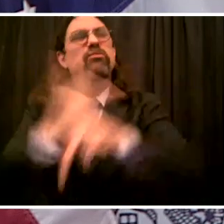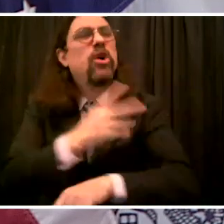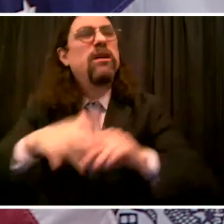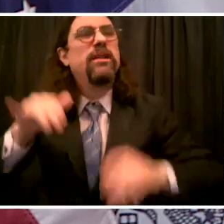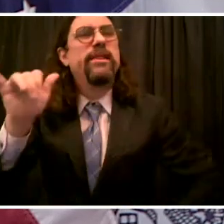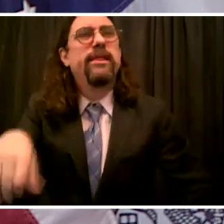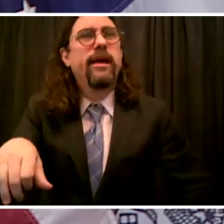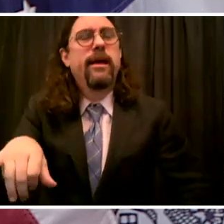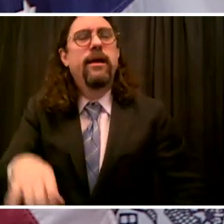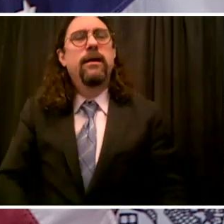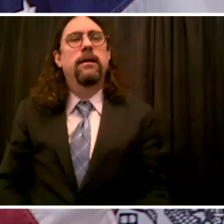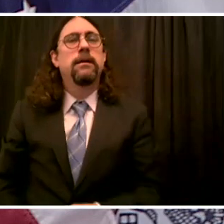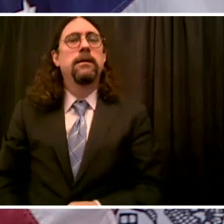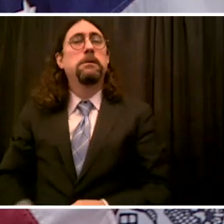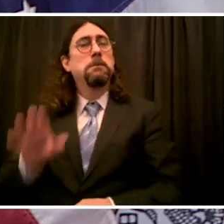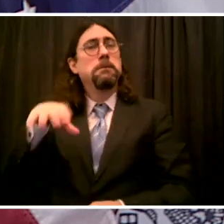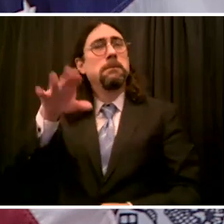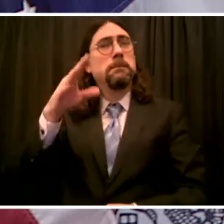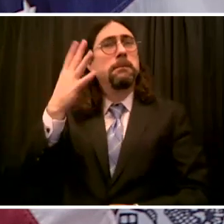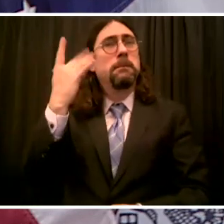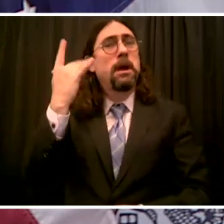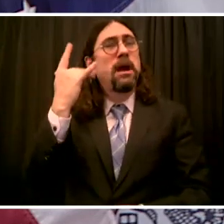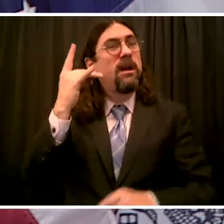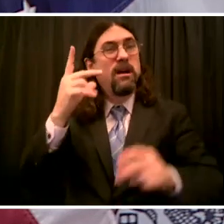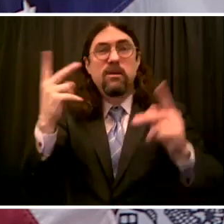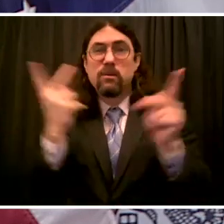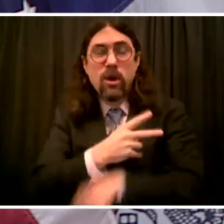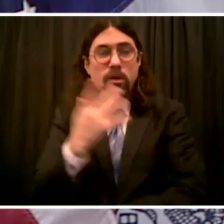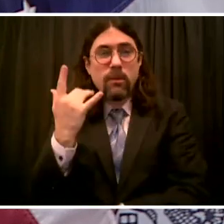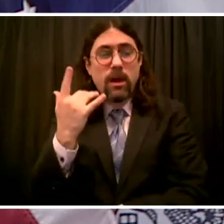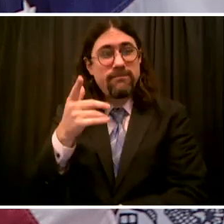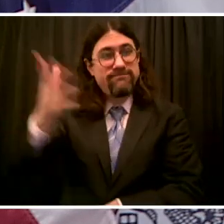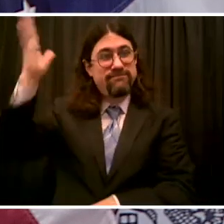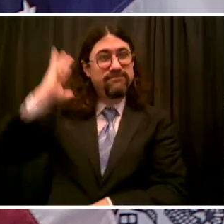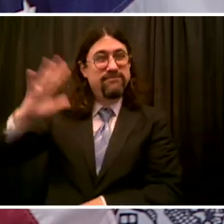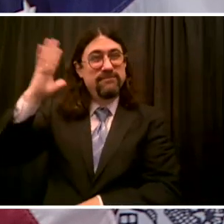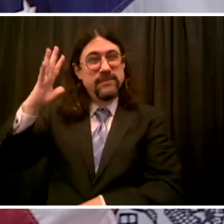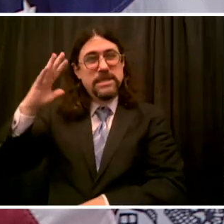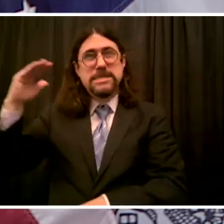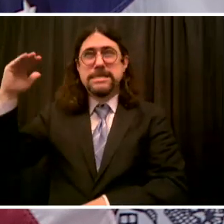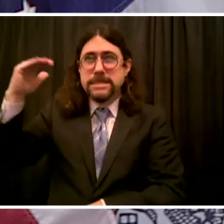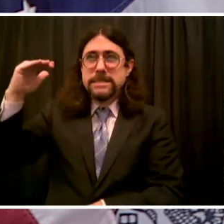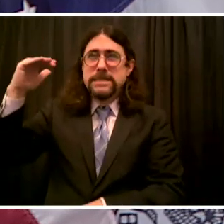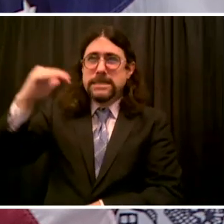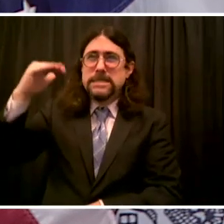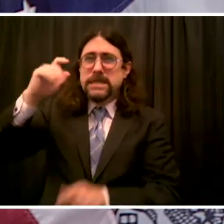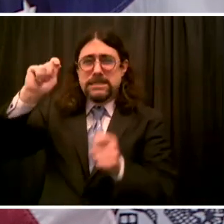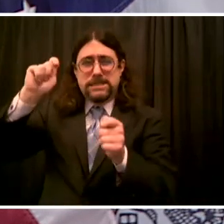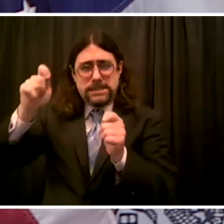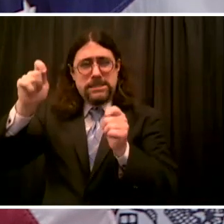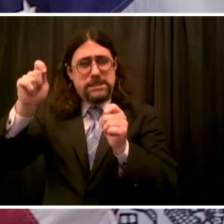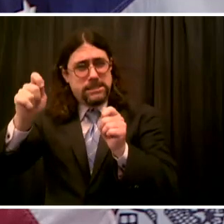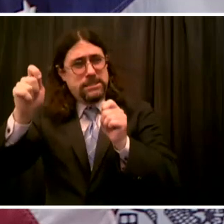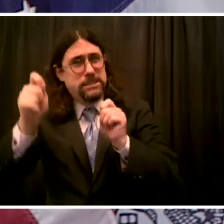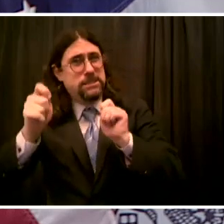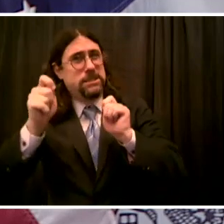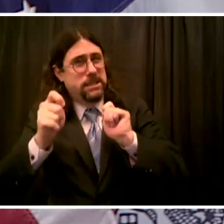QUICKER, EVEN DEEPER. THE NUMERB OF PEOPLE UNEMPLOYED STAGGERING. IN THIS CITY AND IN TSHI TNAIO N, ITHA PENPEDSO